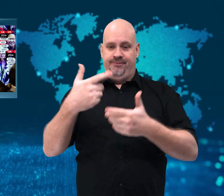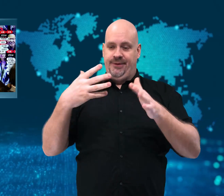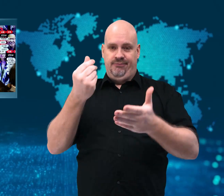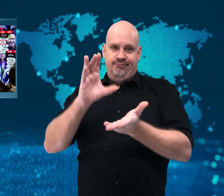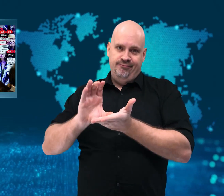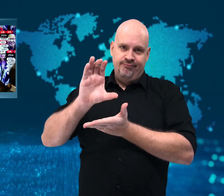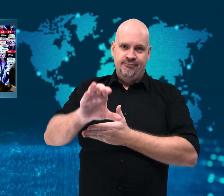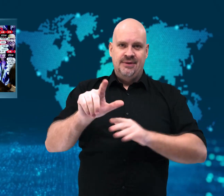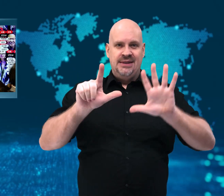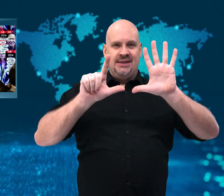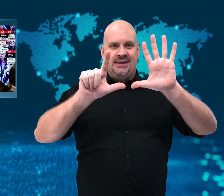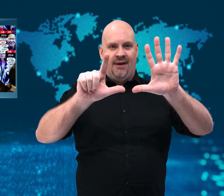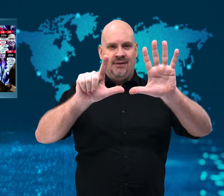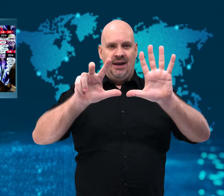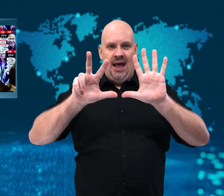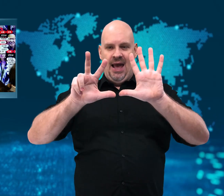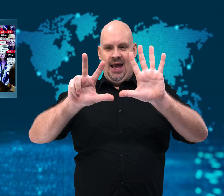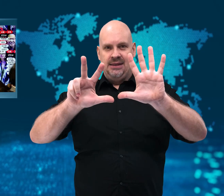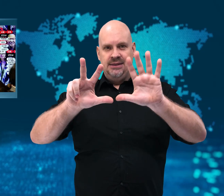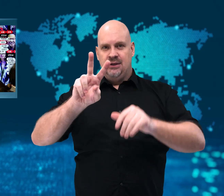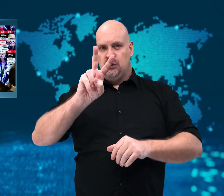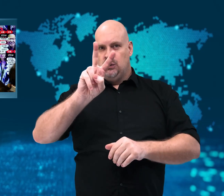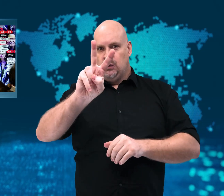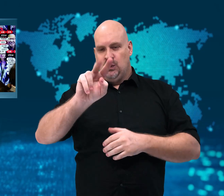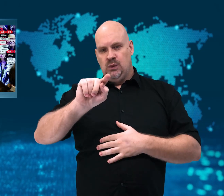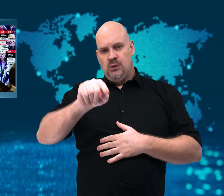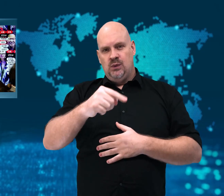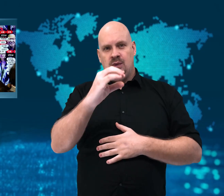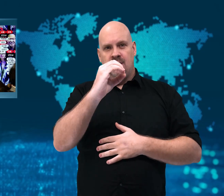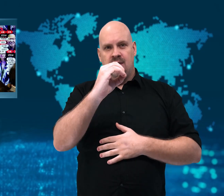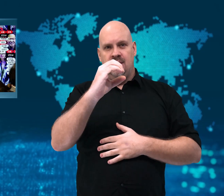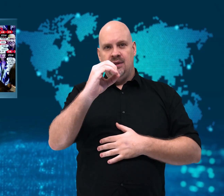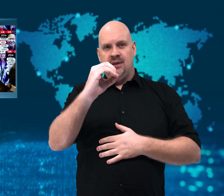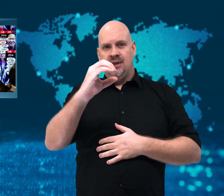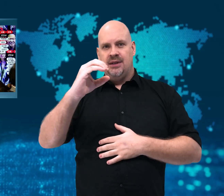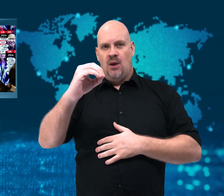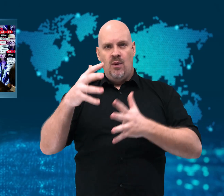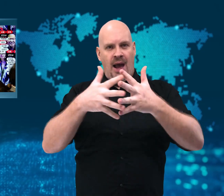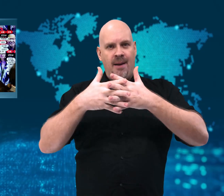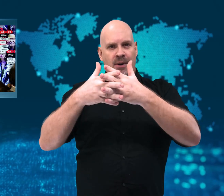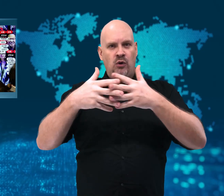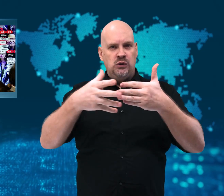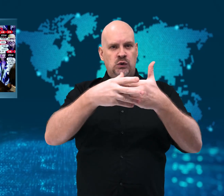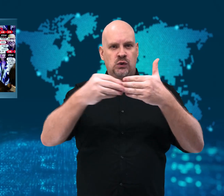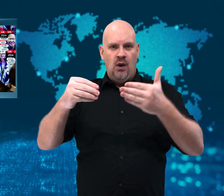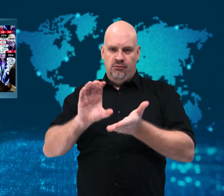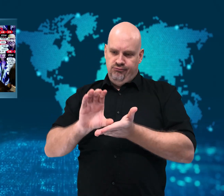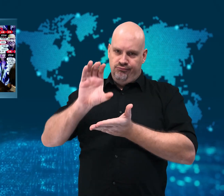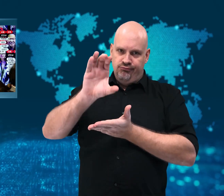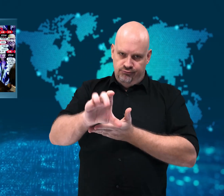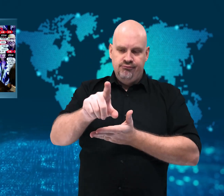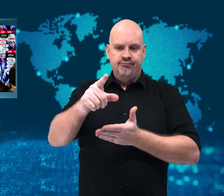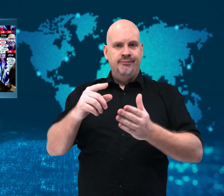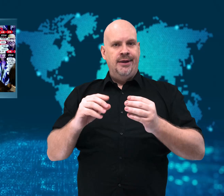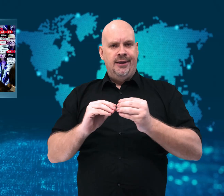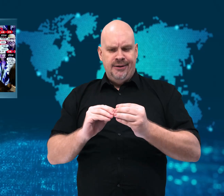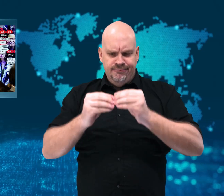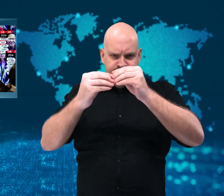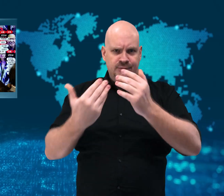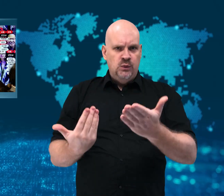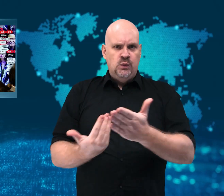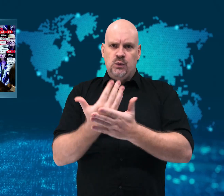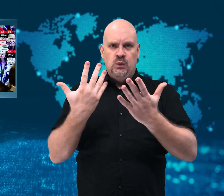Henan’s surveillance system with face-scanning technology has been